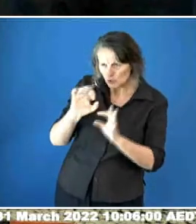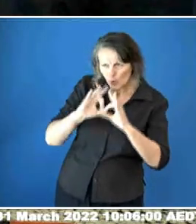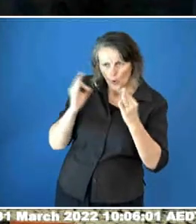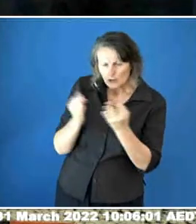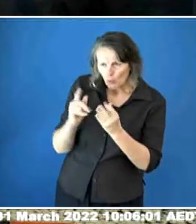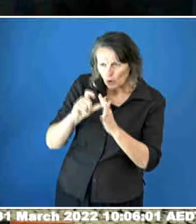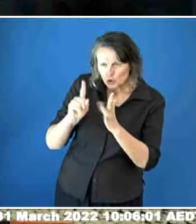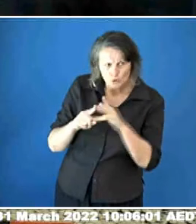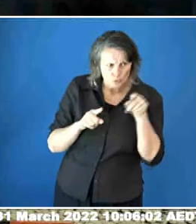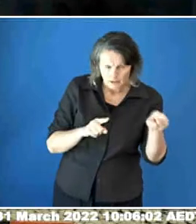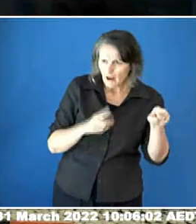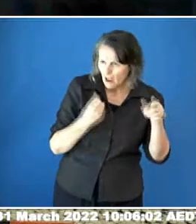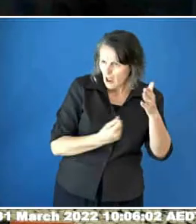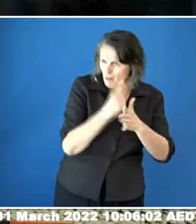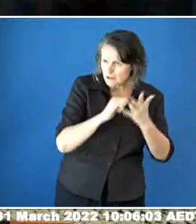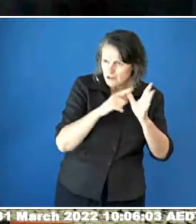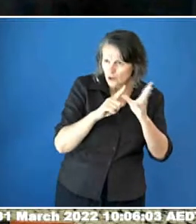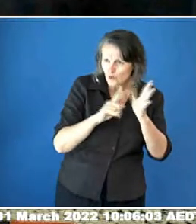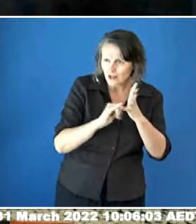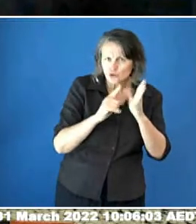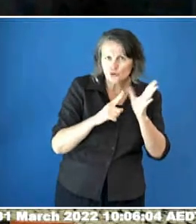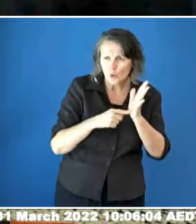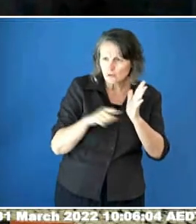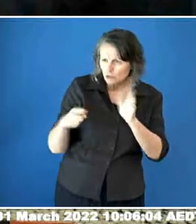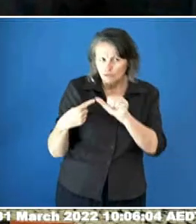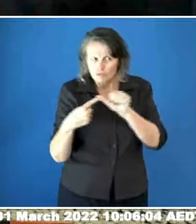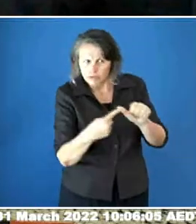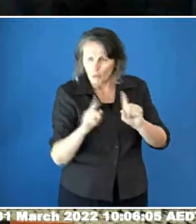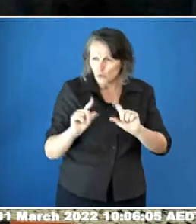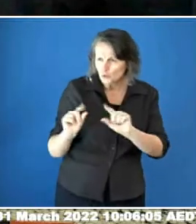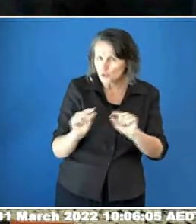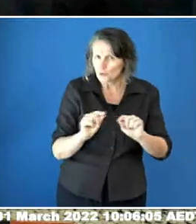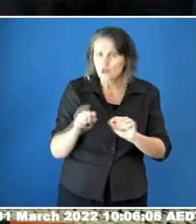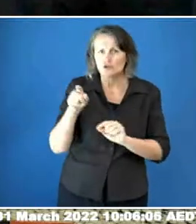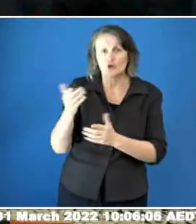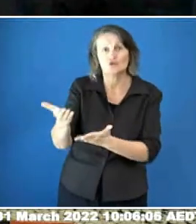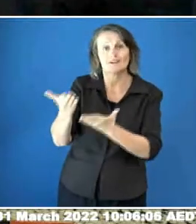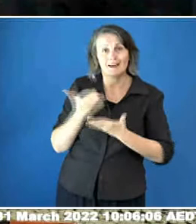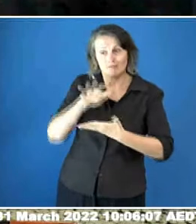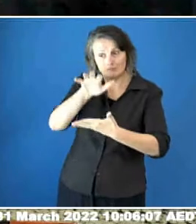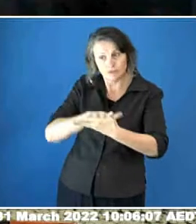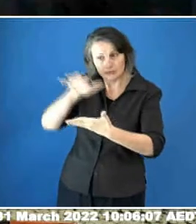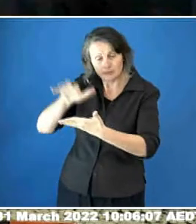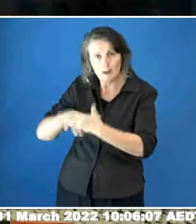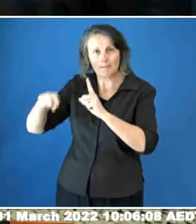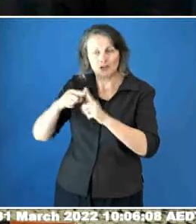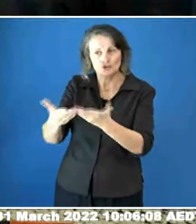Ms Cumming has provided a detailed statement, together with providing copies of Anglicare's policies and procedures.